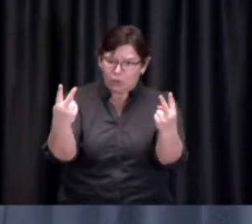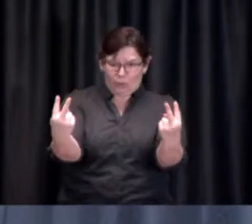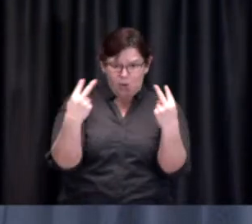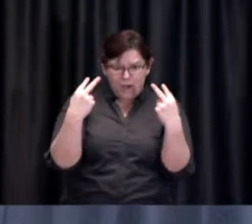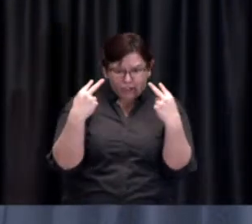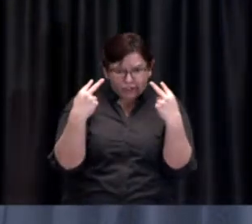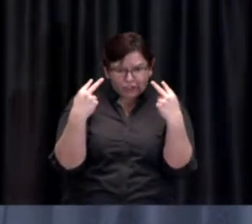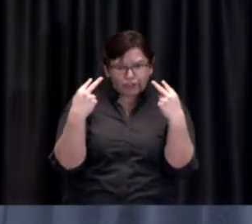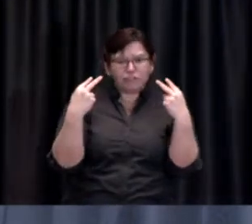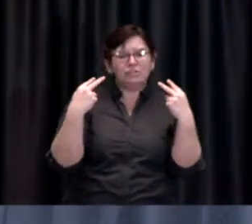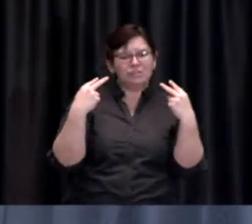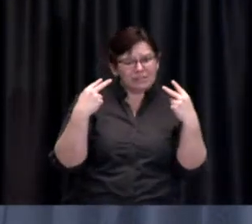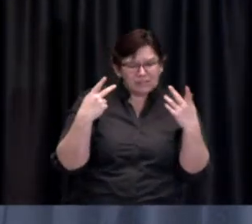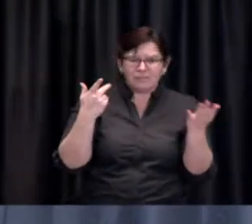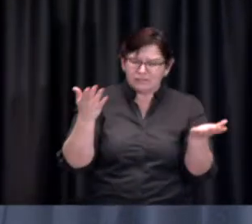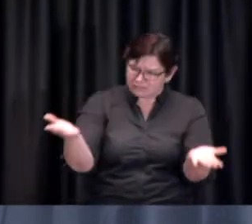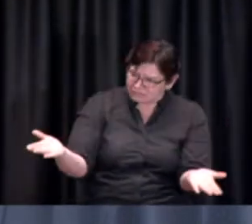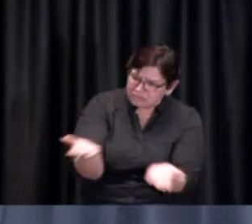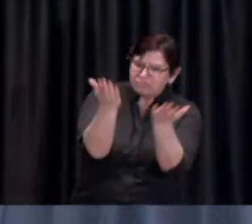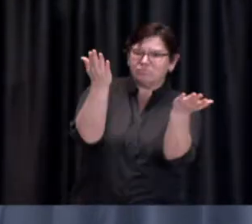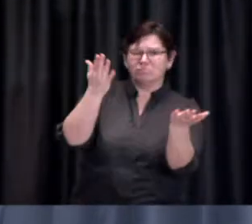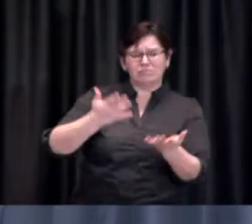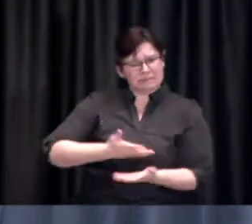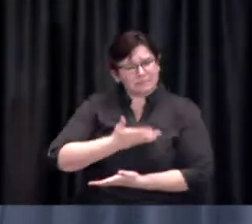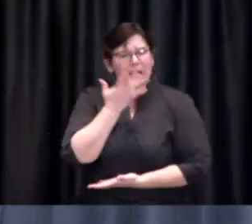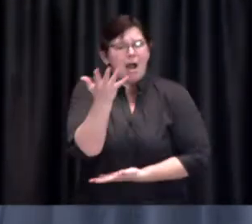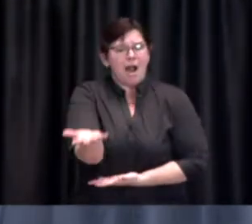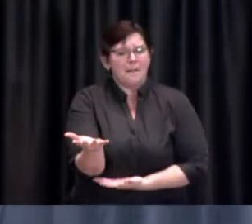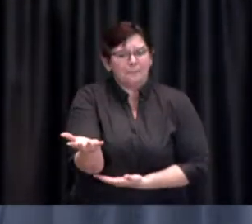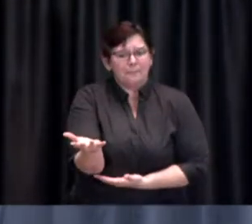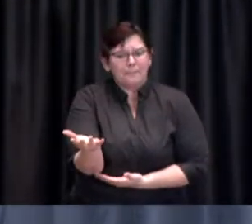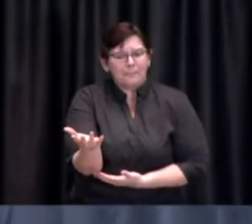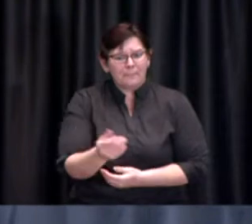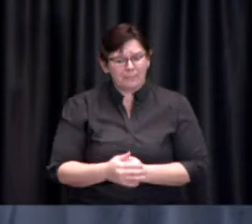to do something about it but it's just something where all of us I think can gather together and